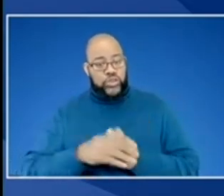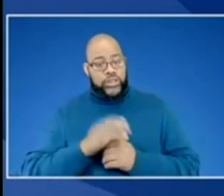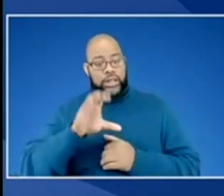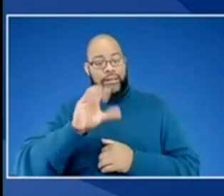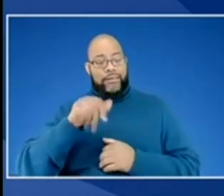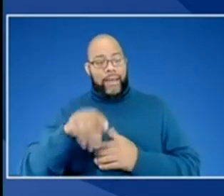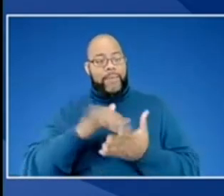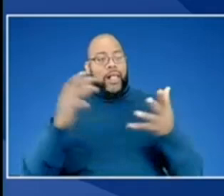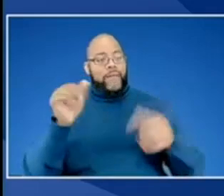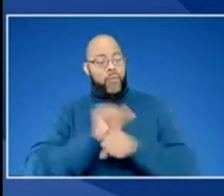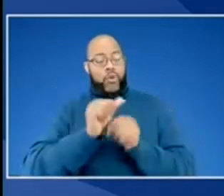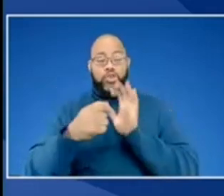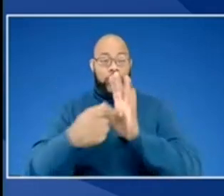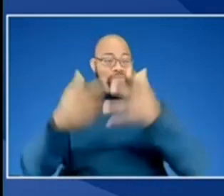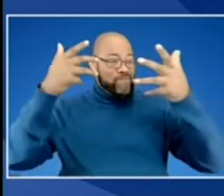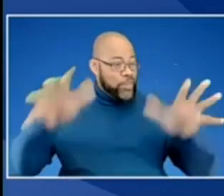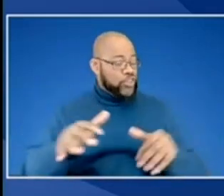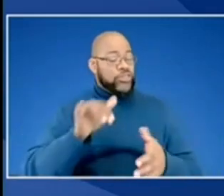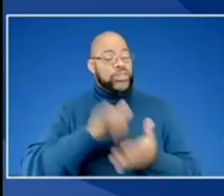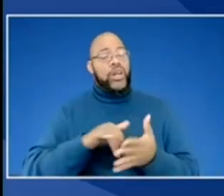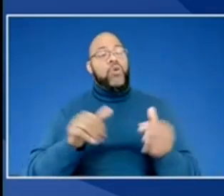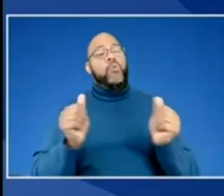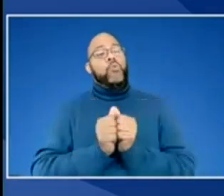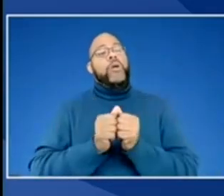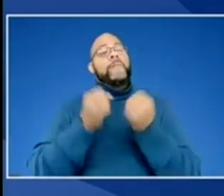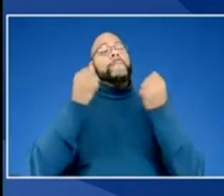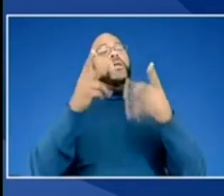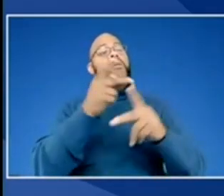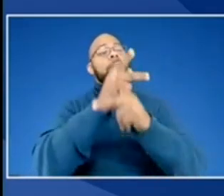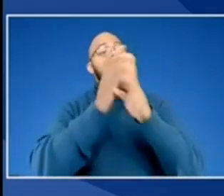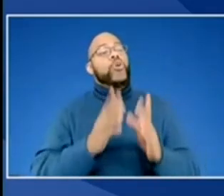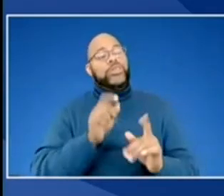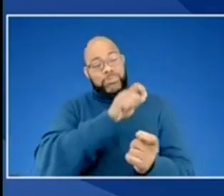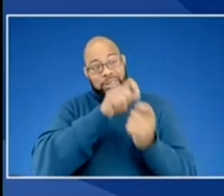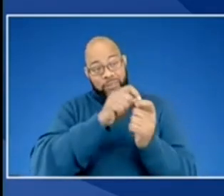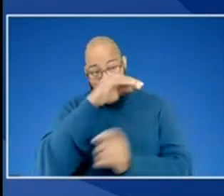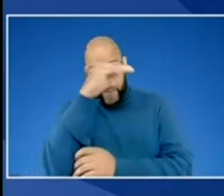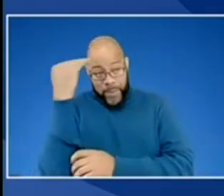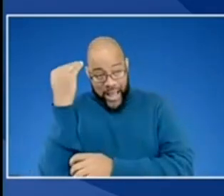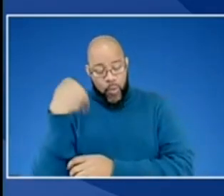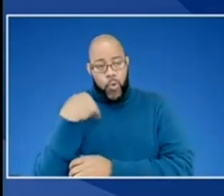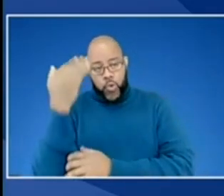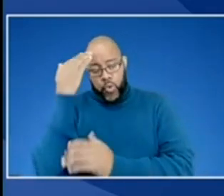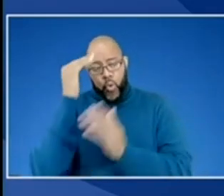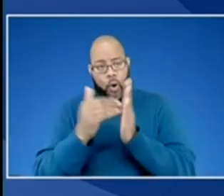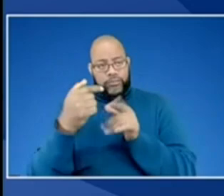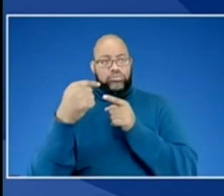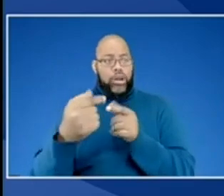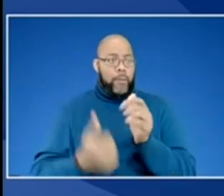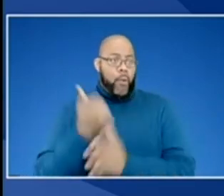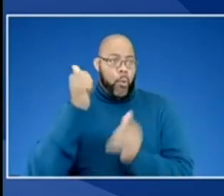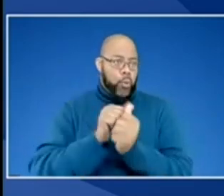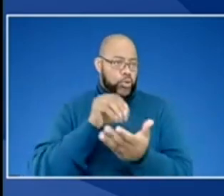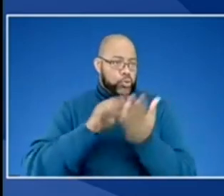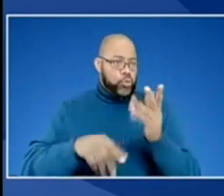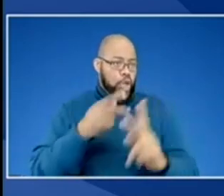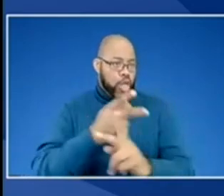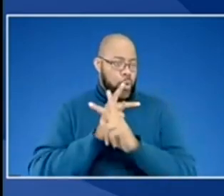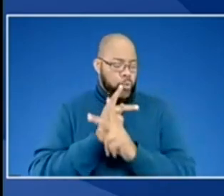showed that even with many borrowers, particularly Black borrowers, who we know often struggle the most with student loans, even when they were enrolled in